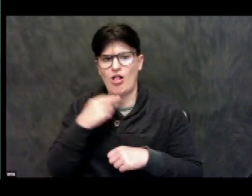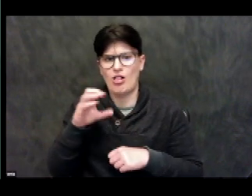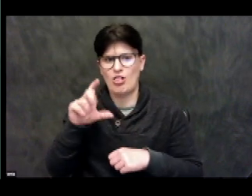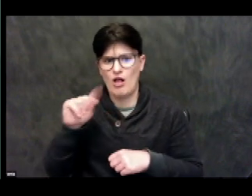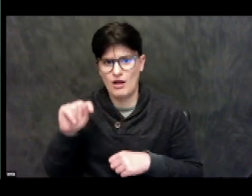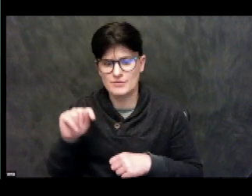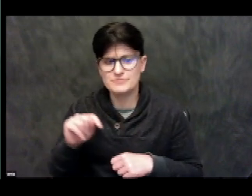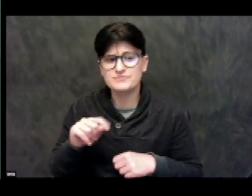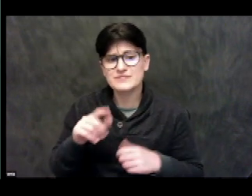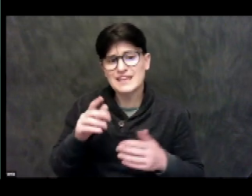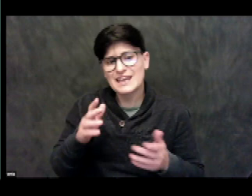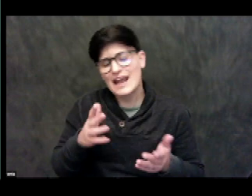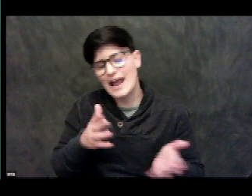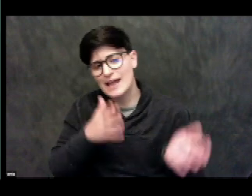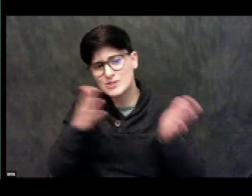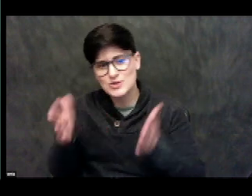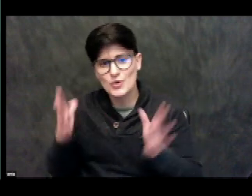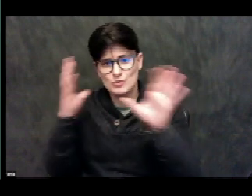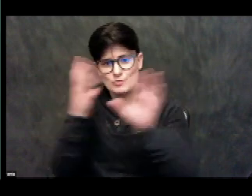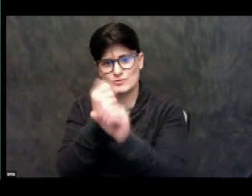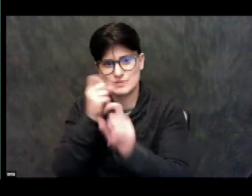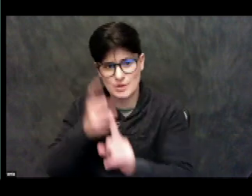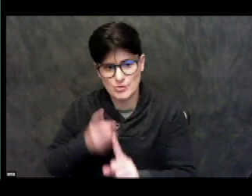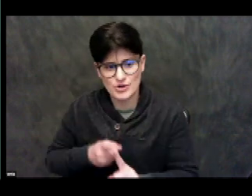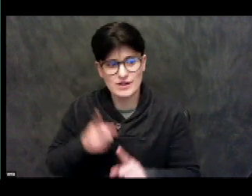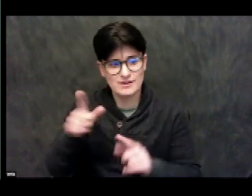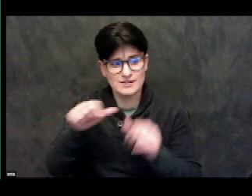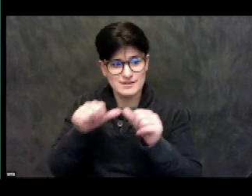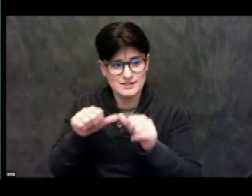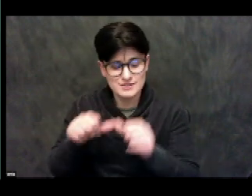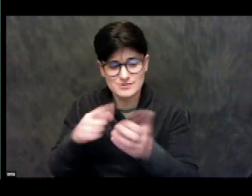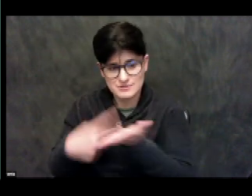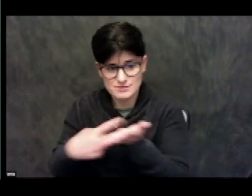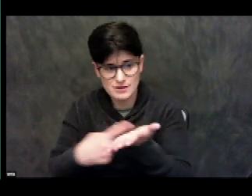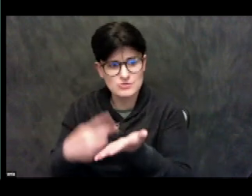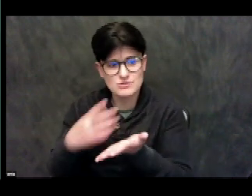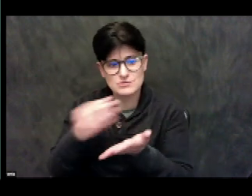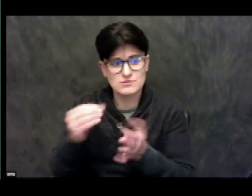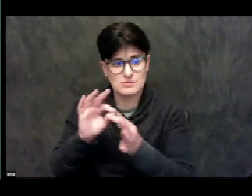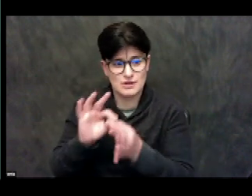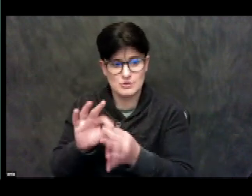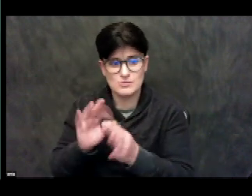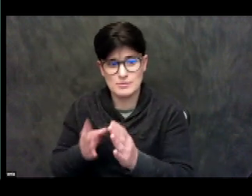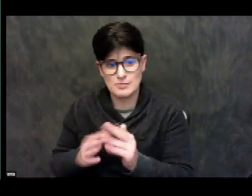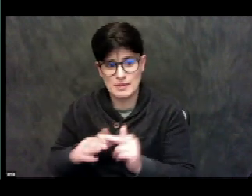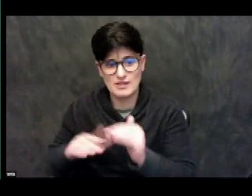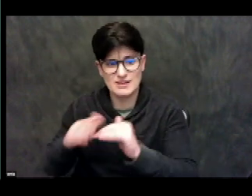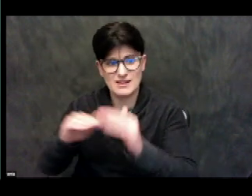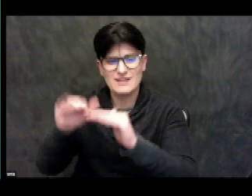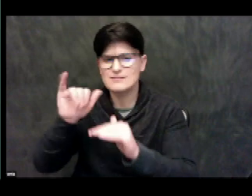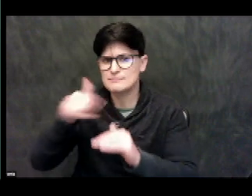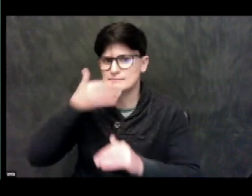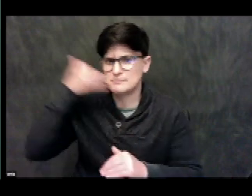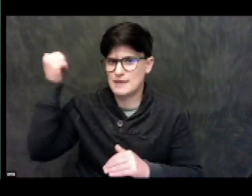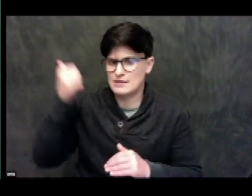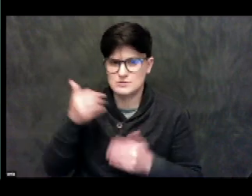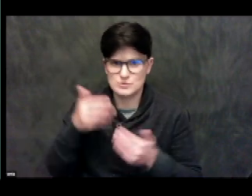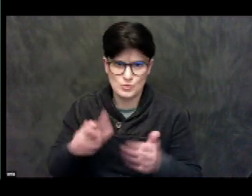continued discussion and relationship building is probably the best to reach the goal of improved care with your patients. Establish trust and comfort